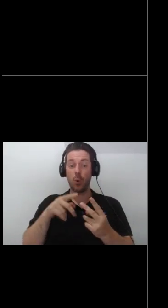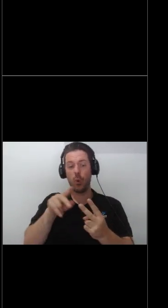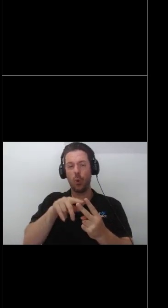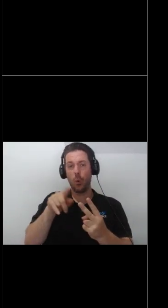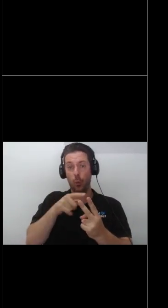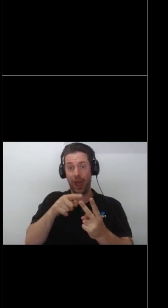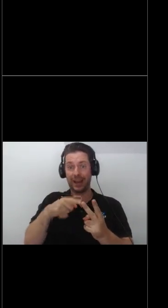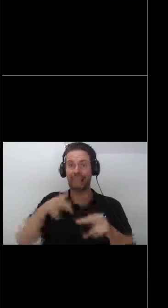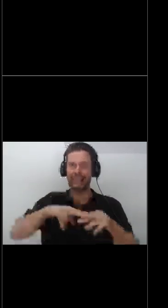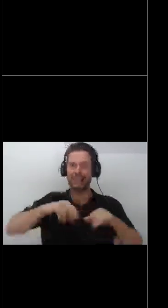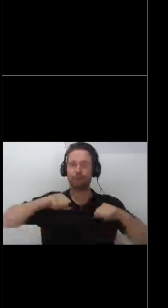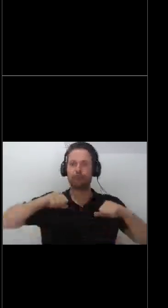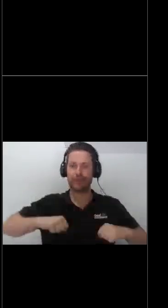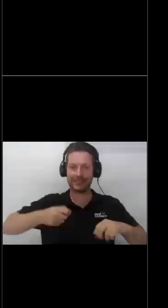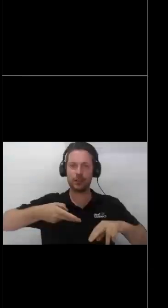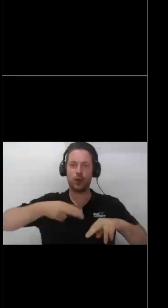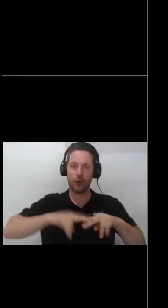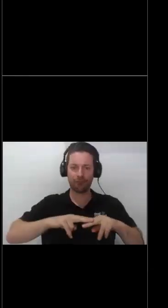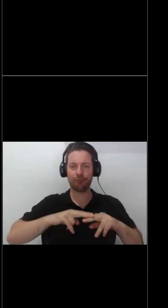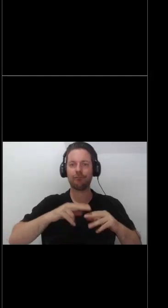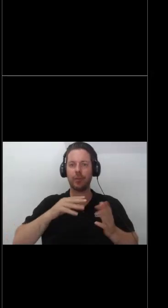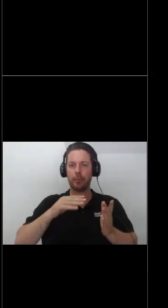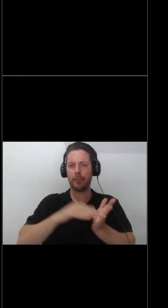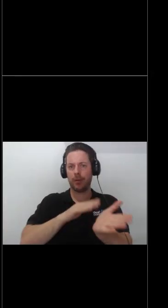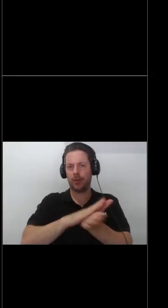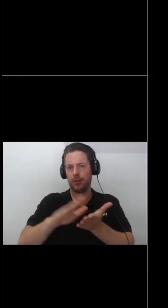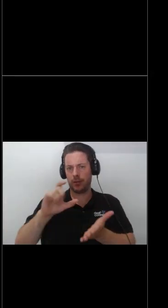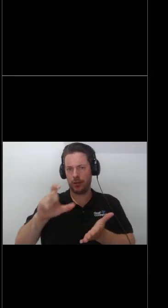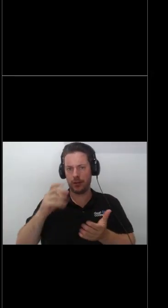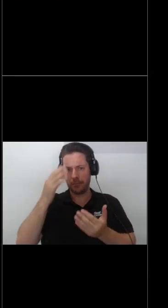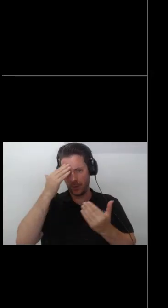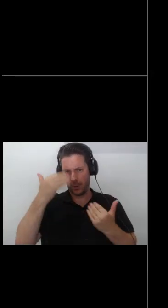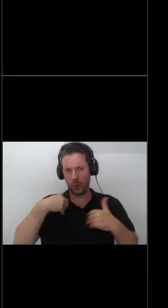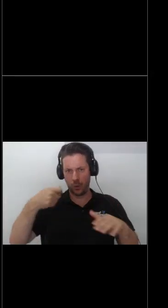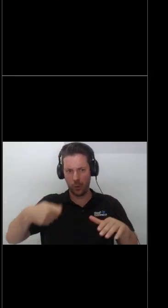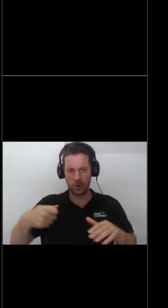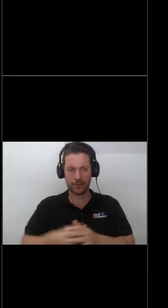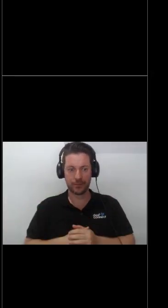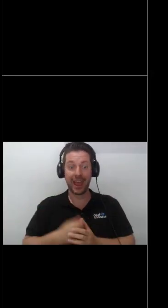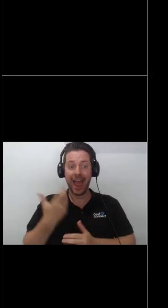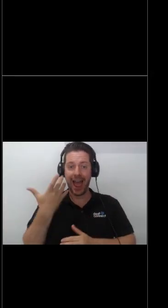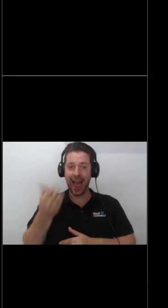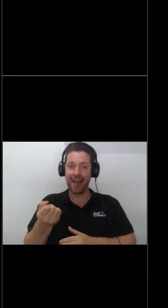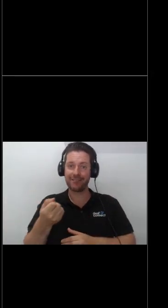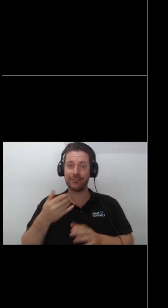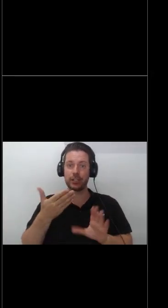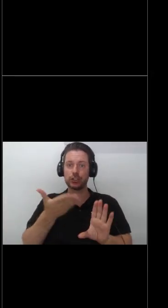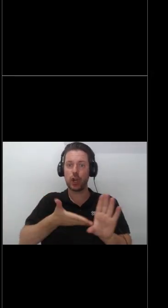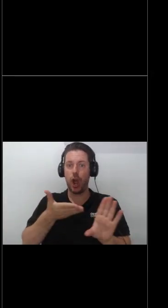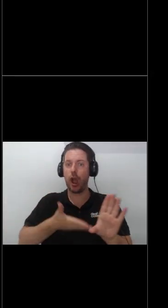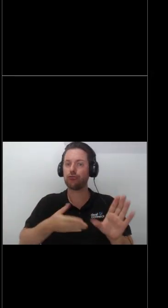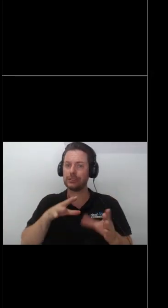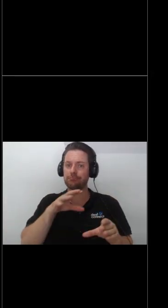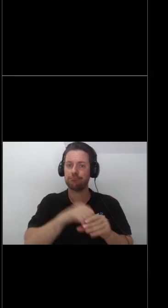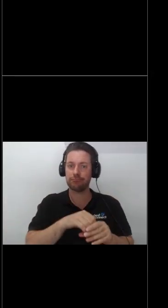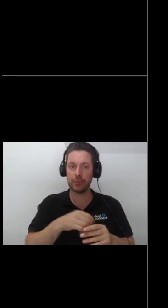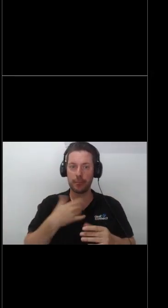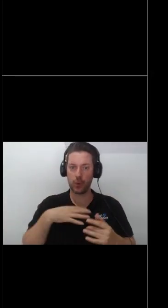The mental health court also comprises of some assisting psychiatrist because let's be honest, lawyers aren't doctors